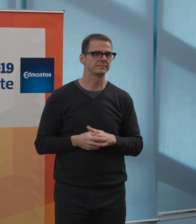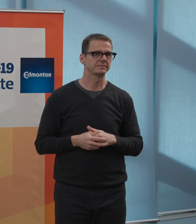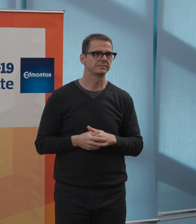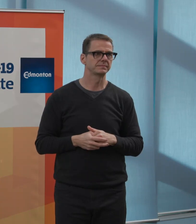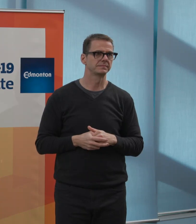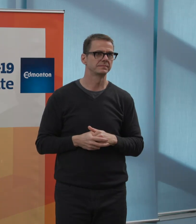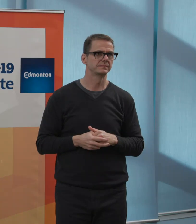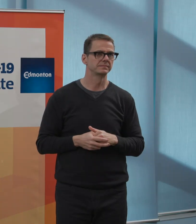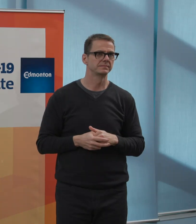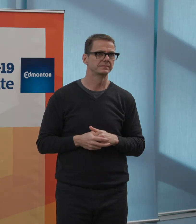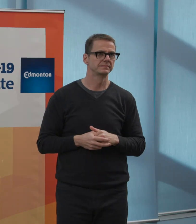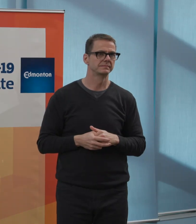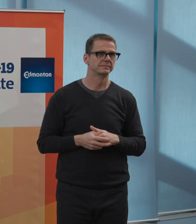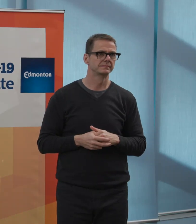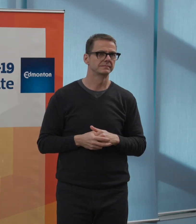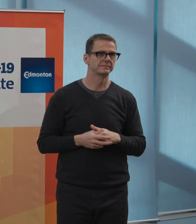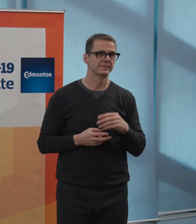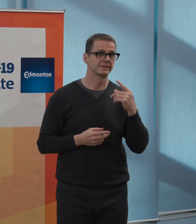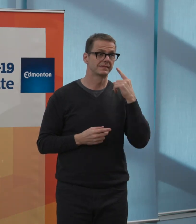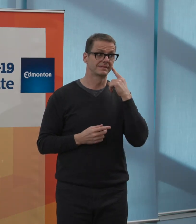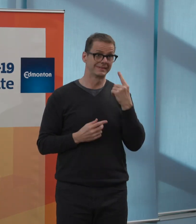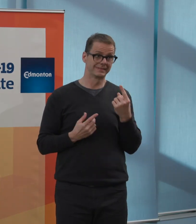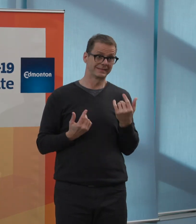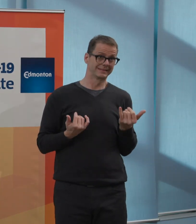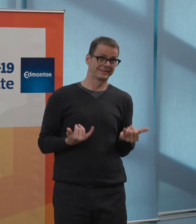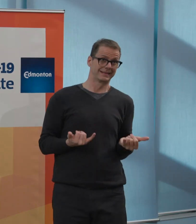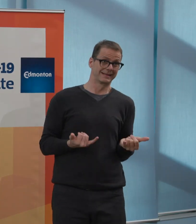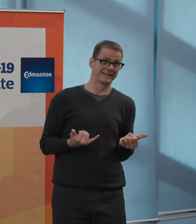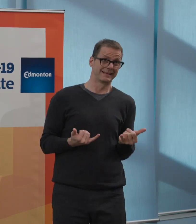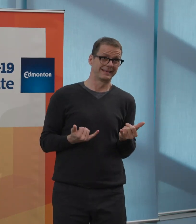have the certainty in terms of the scale of that program the degree of that